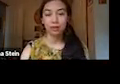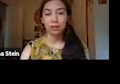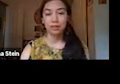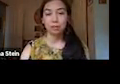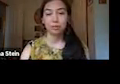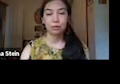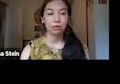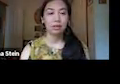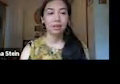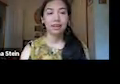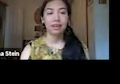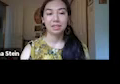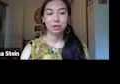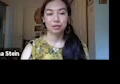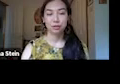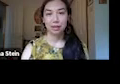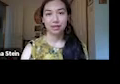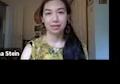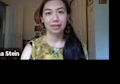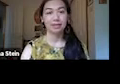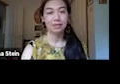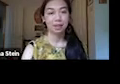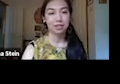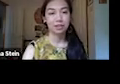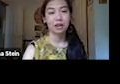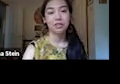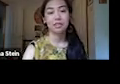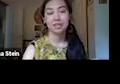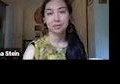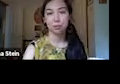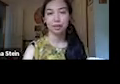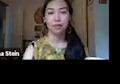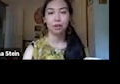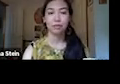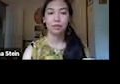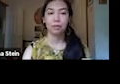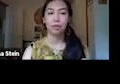Before I hand you over to Rebecca to lead the discussion, I'd just like to give you a brief overview of some of the key health